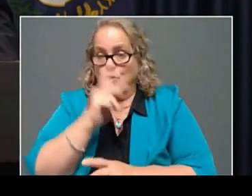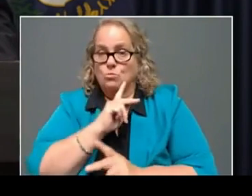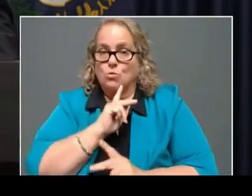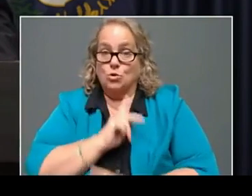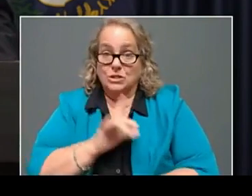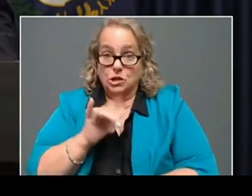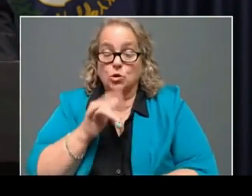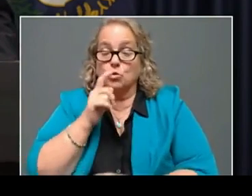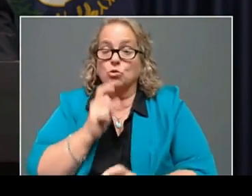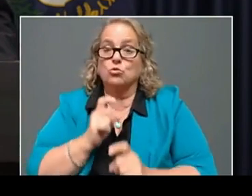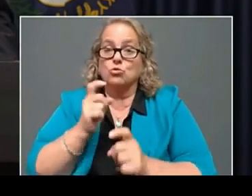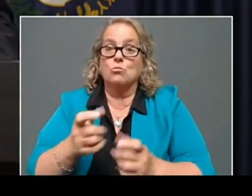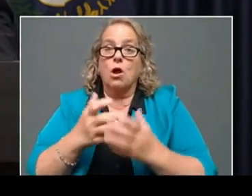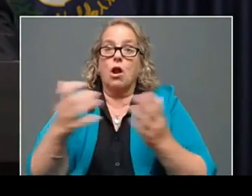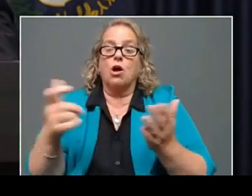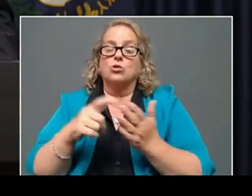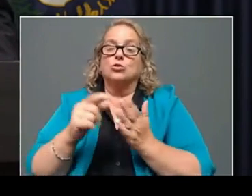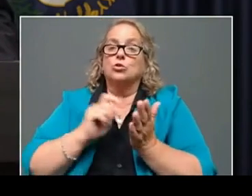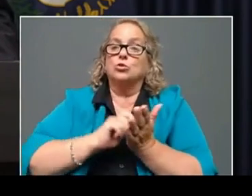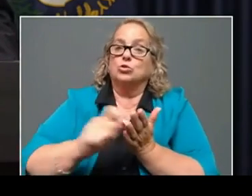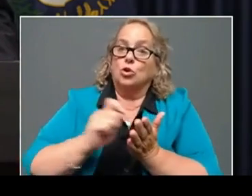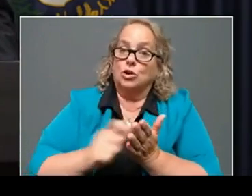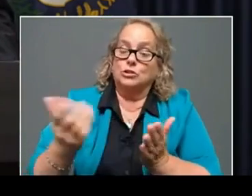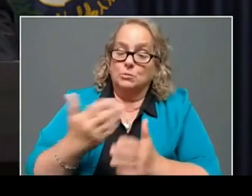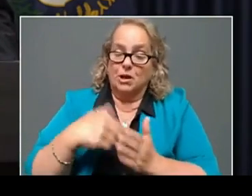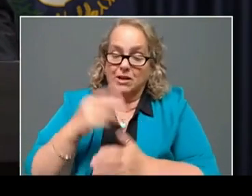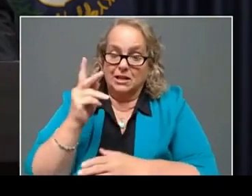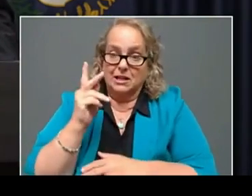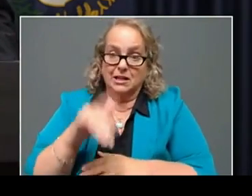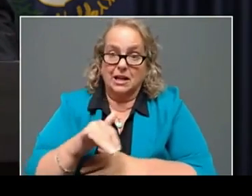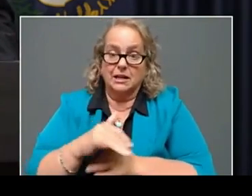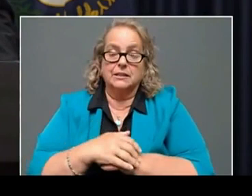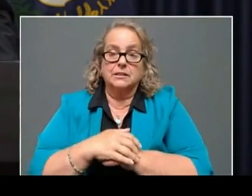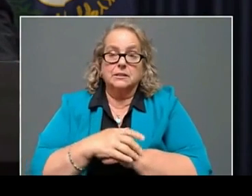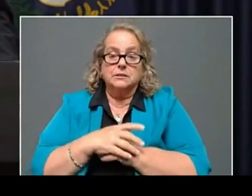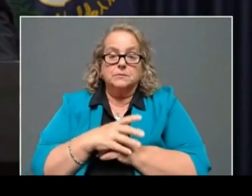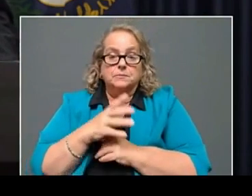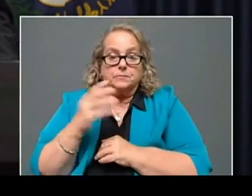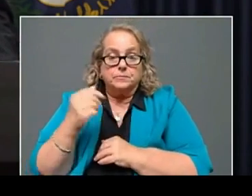to journalism here in Kentucky and we uh here in the executive branch, lost